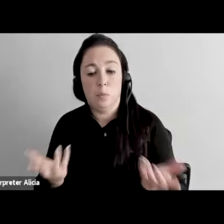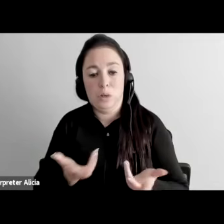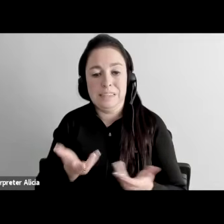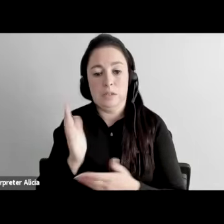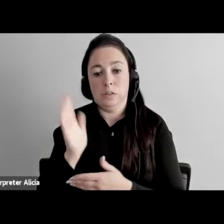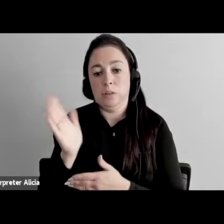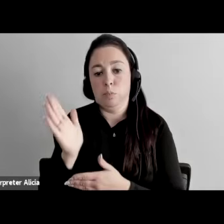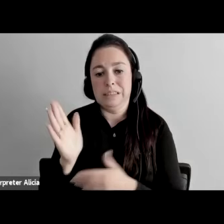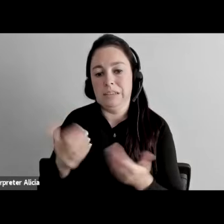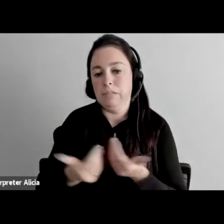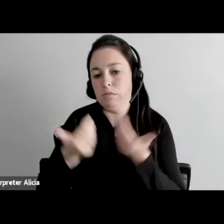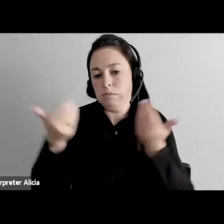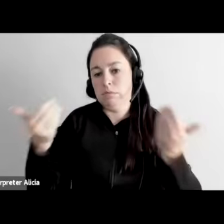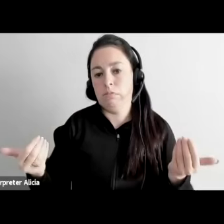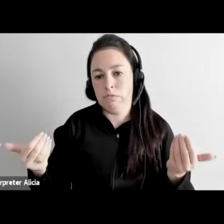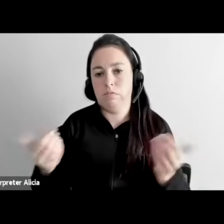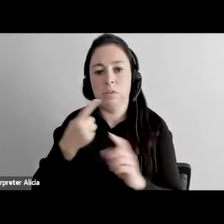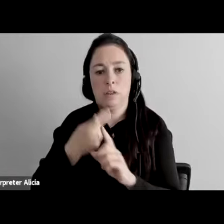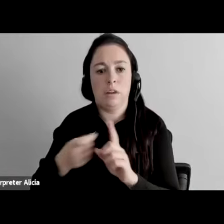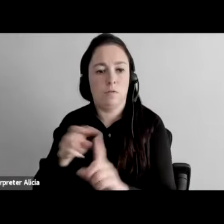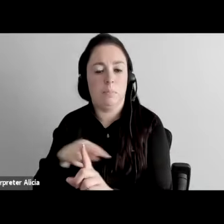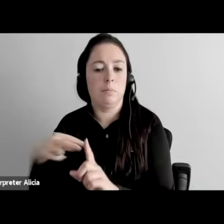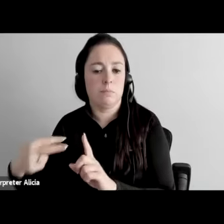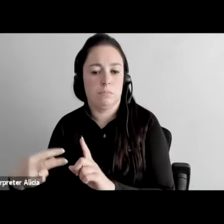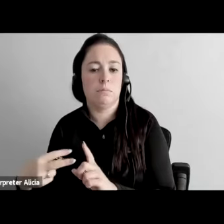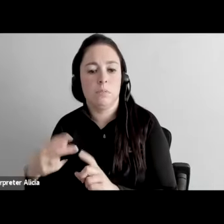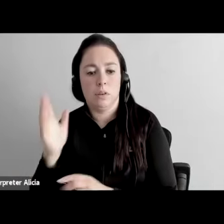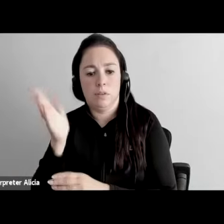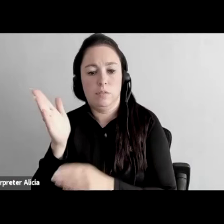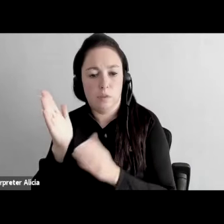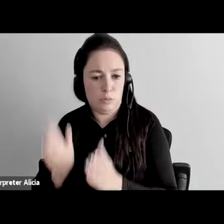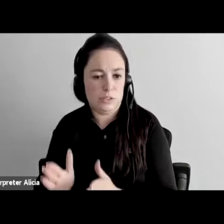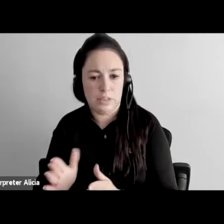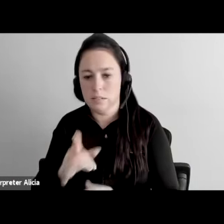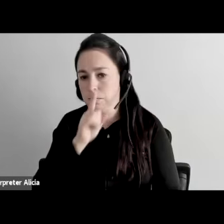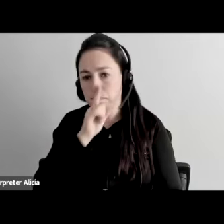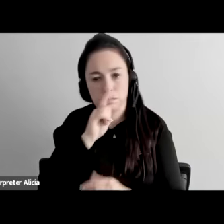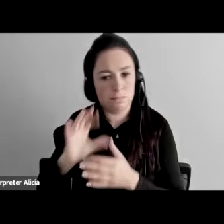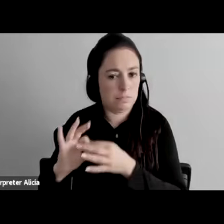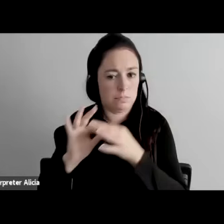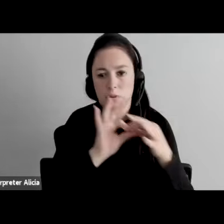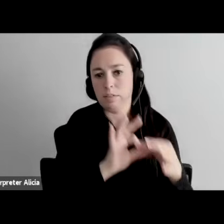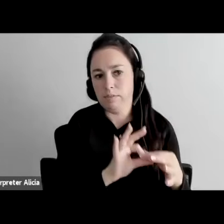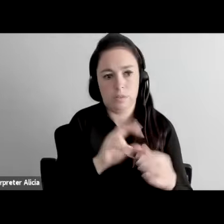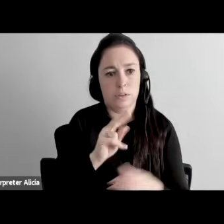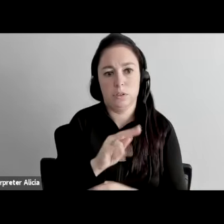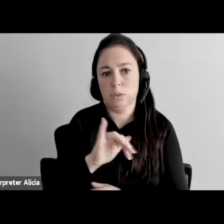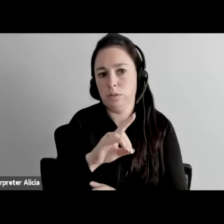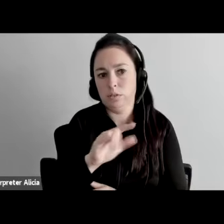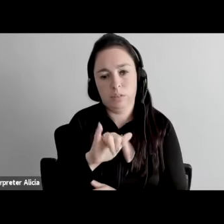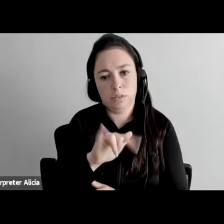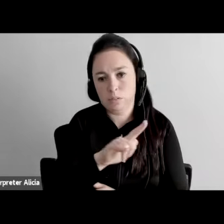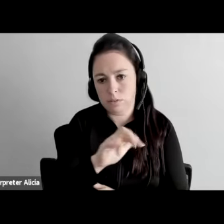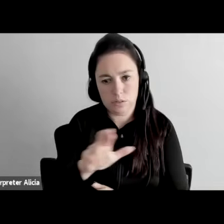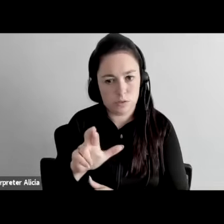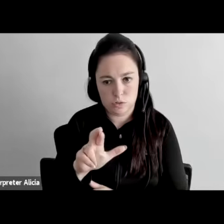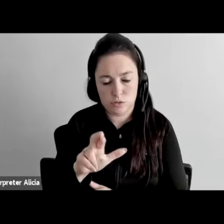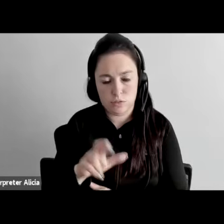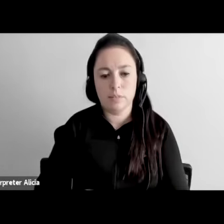of our presenters alone, not necessarily a reflection of our funders. And just to give you a little background